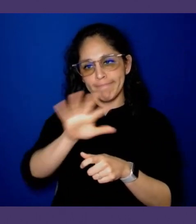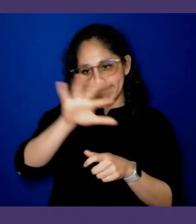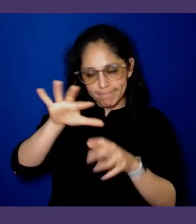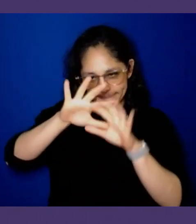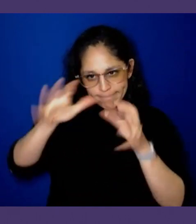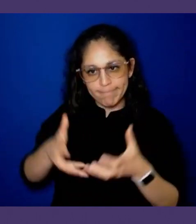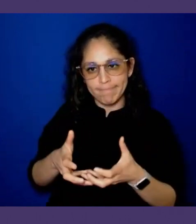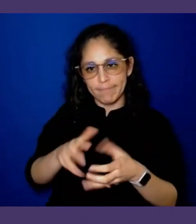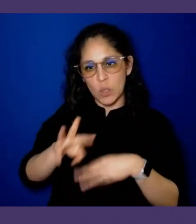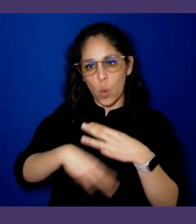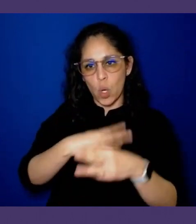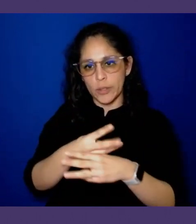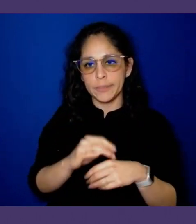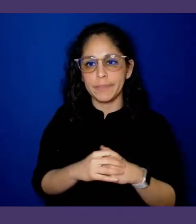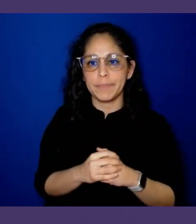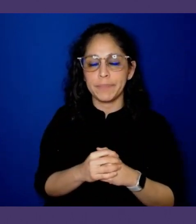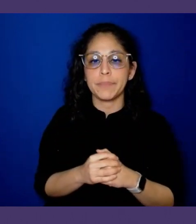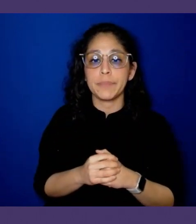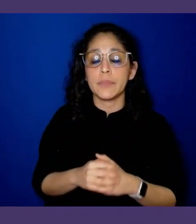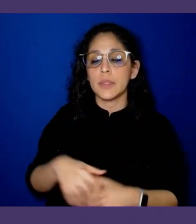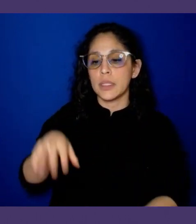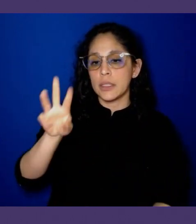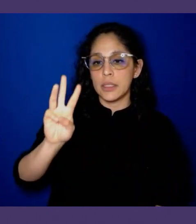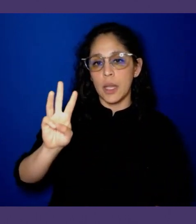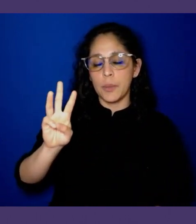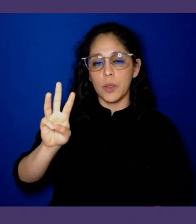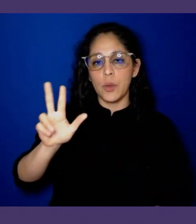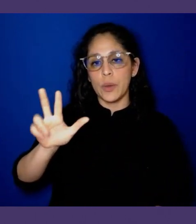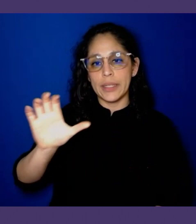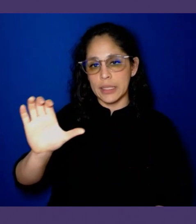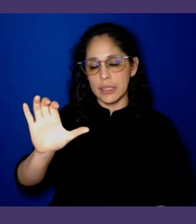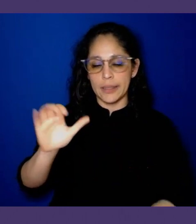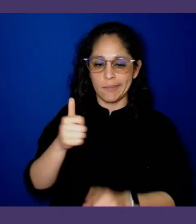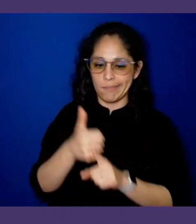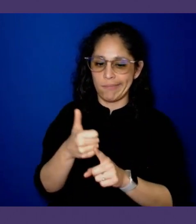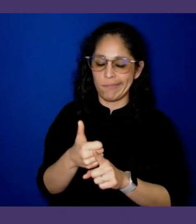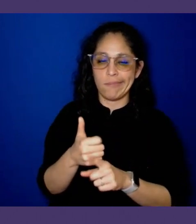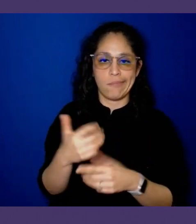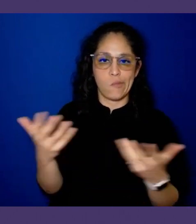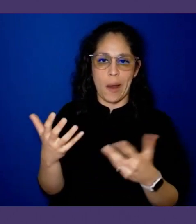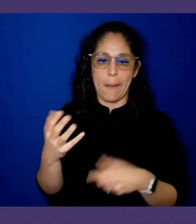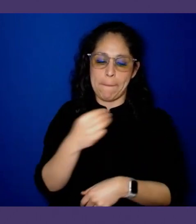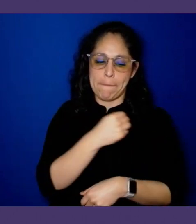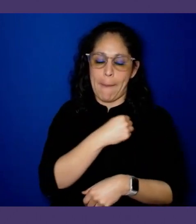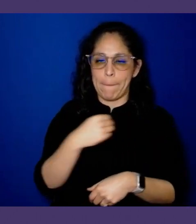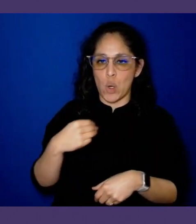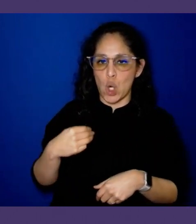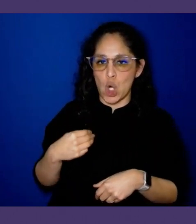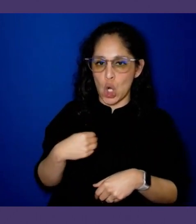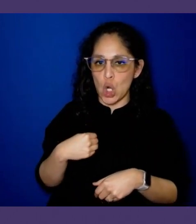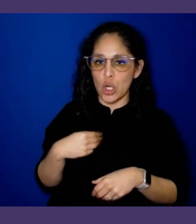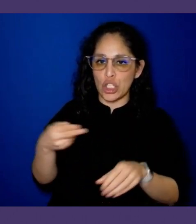W3C, traditionally, has been a membership organization. Membership is open.